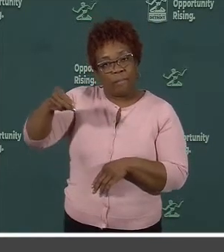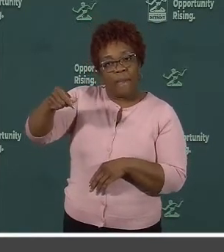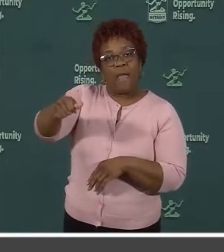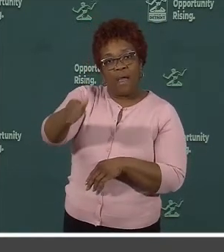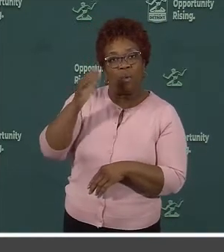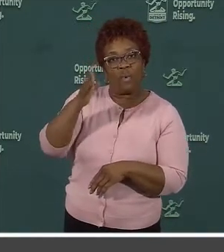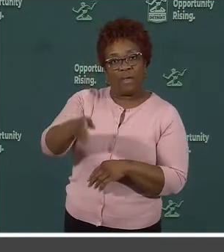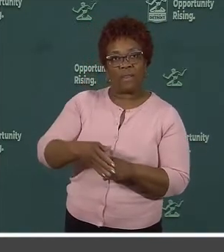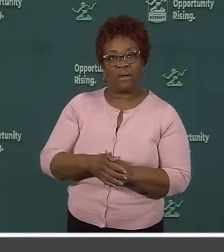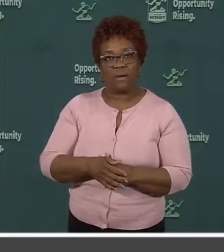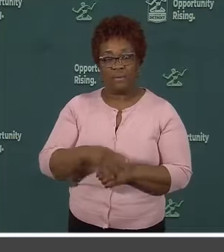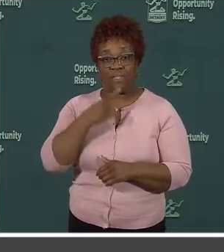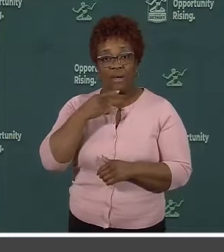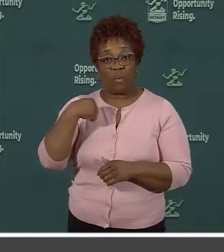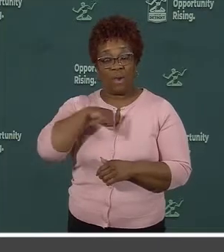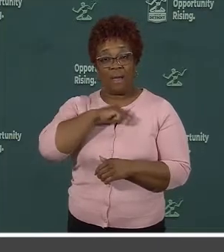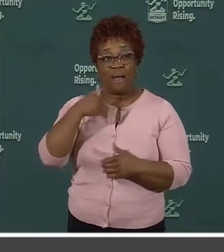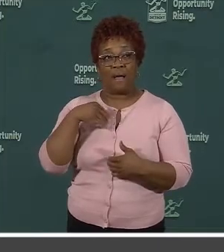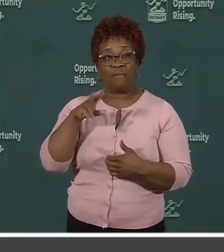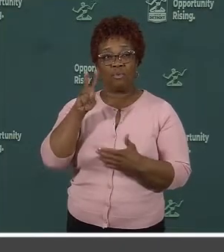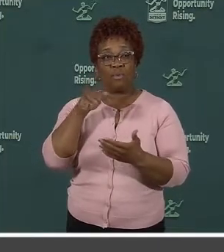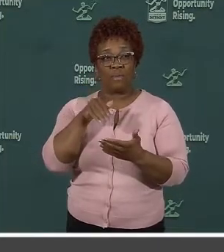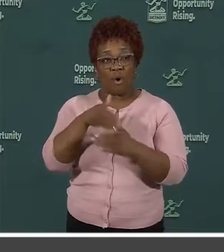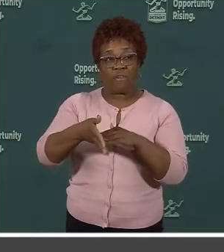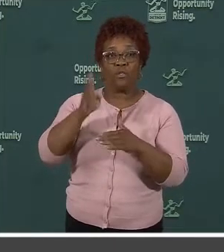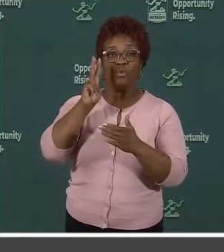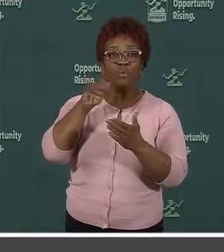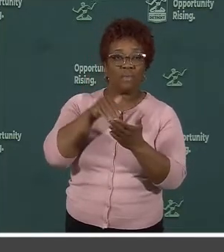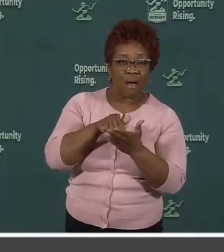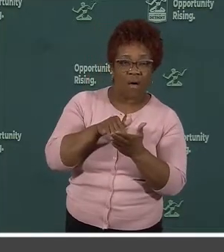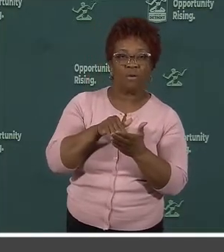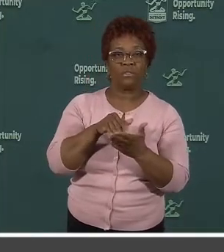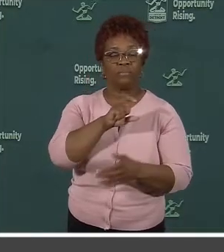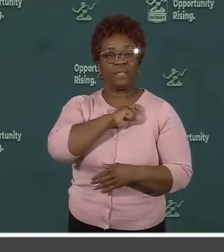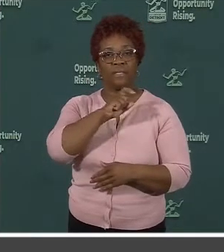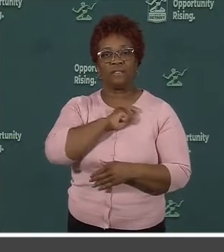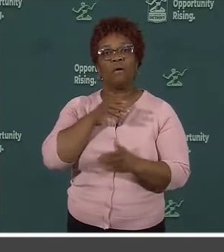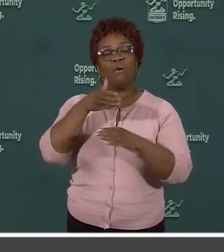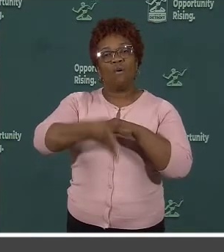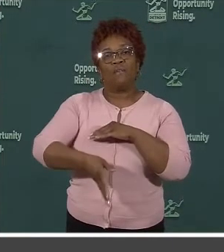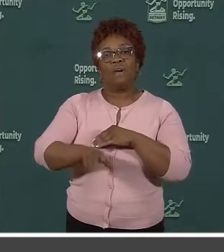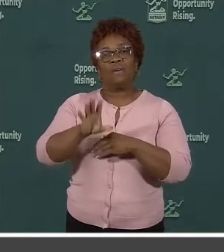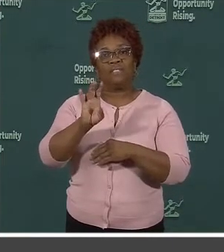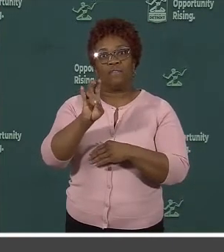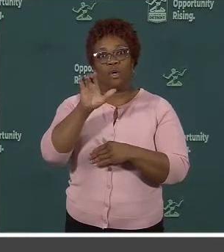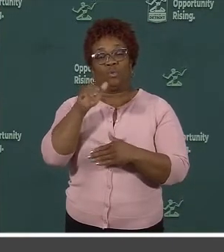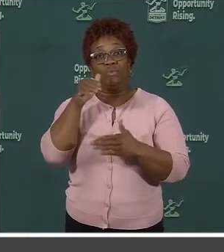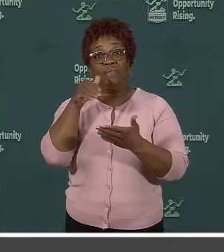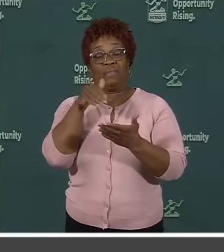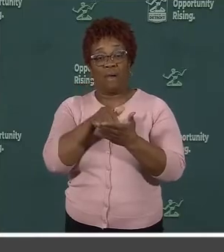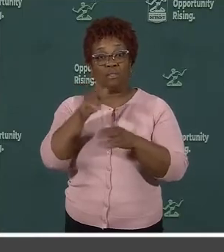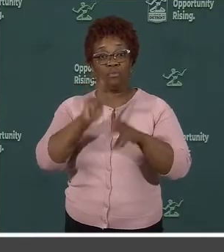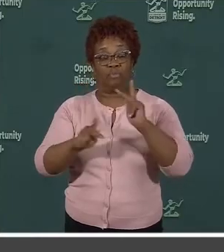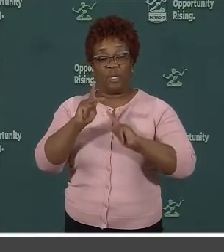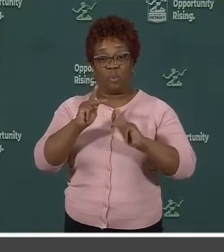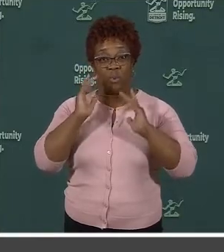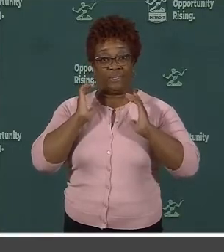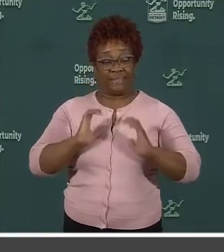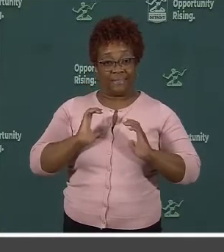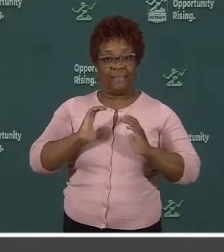OFFICERS WE GOT 700000 CITIZENS IN THE CITY IF THE CITIZENS WILL USE REWARDS TV AND WHAT